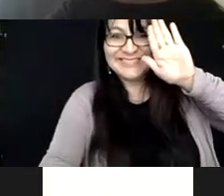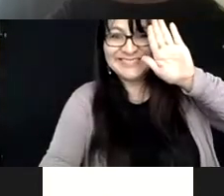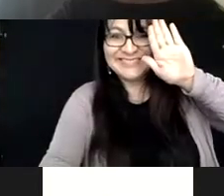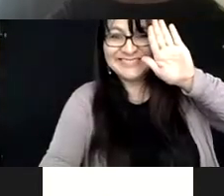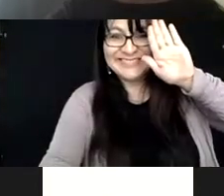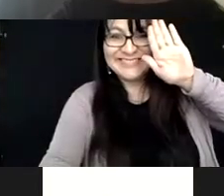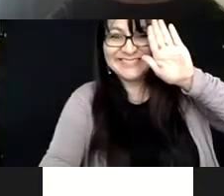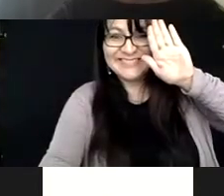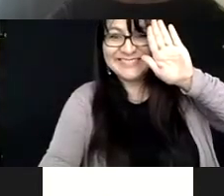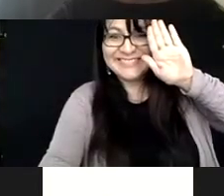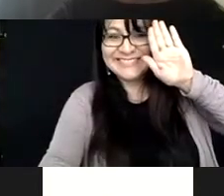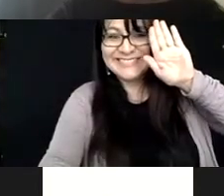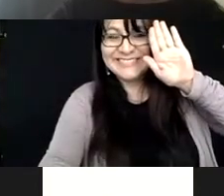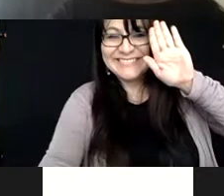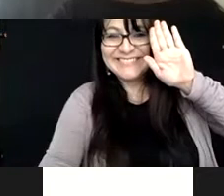sure i see a question there